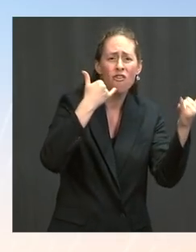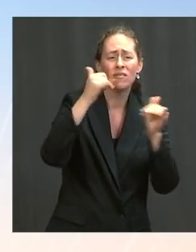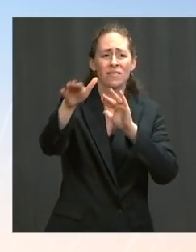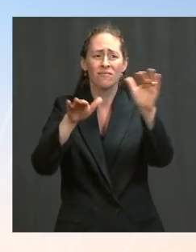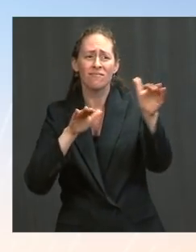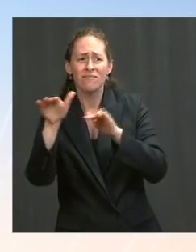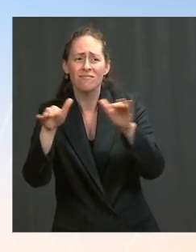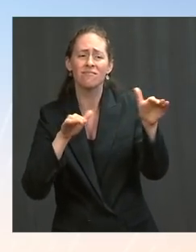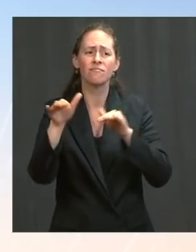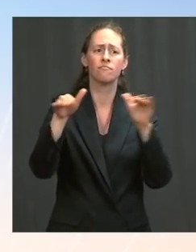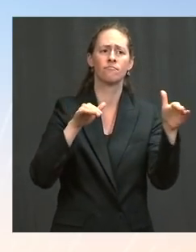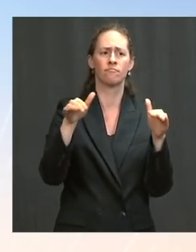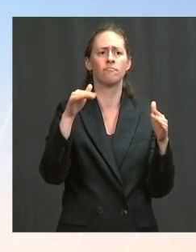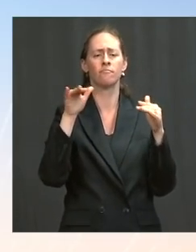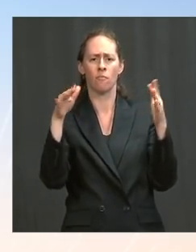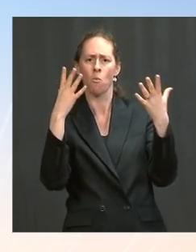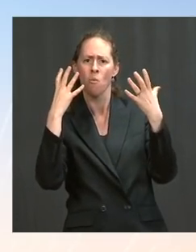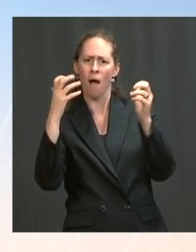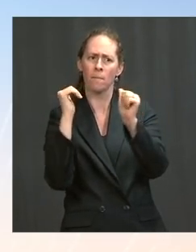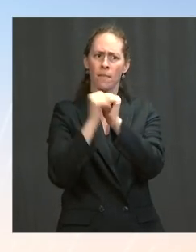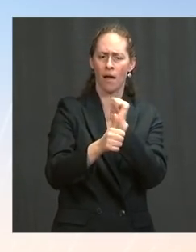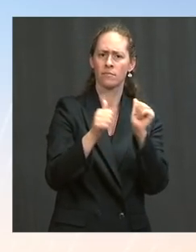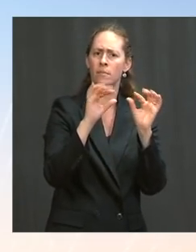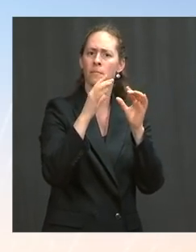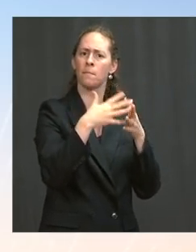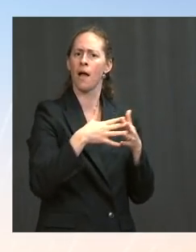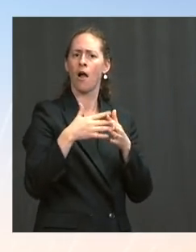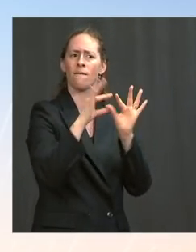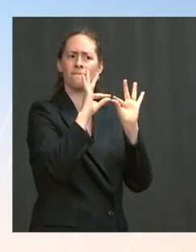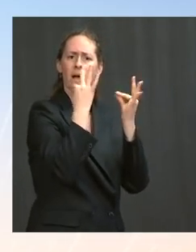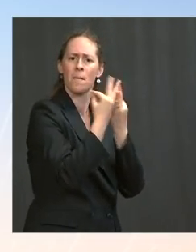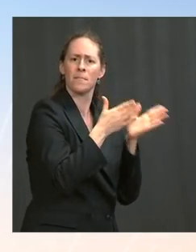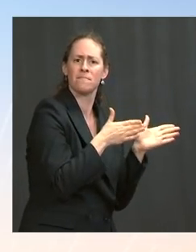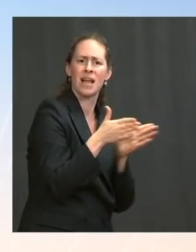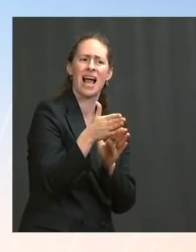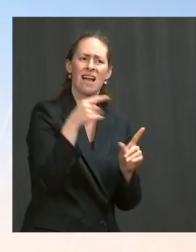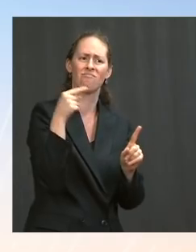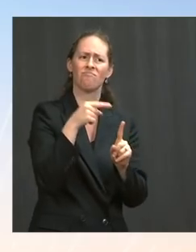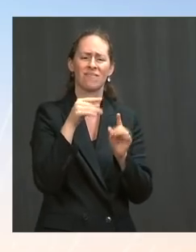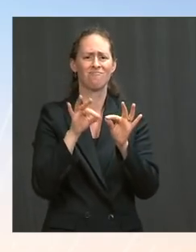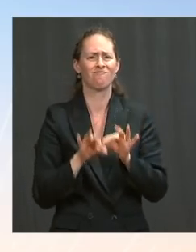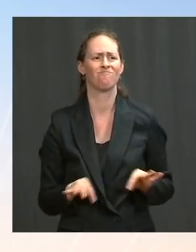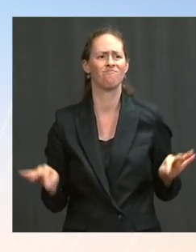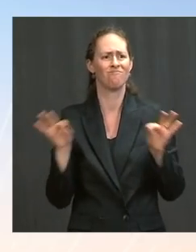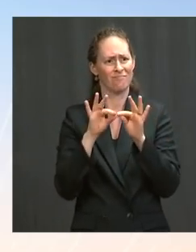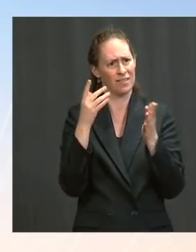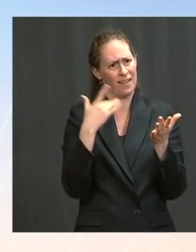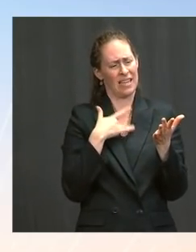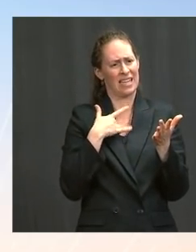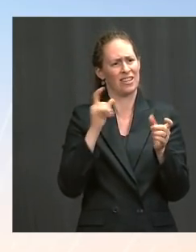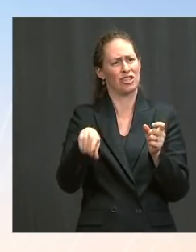And his view is that you can do both and should be able to do both, and there can be disagreement even as he's pursuing the American Families Plan.